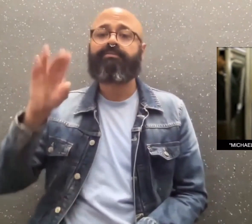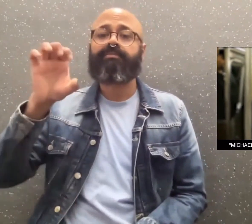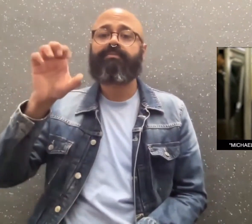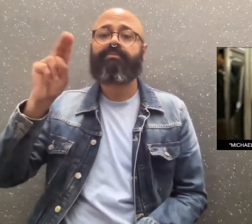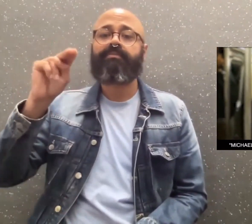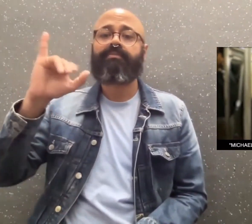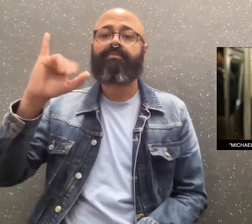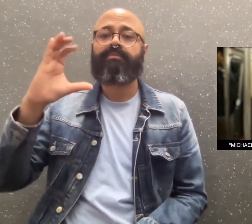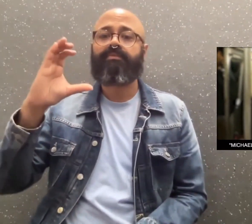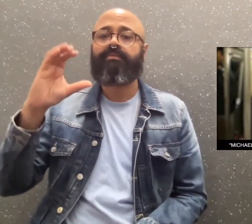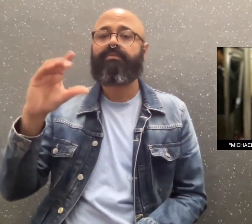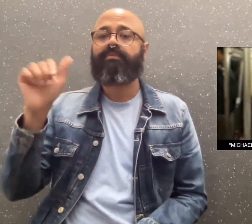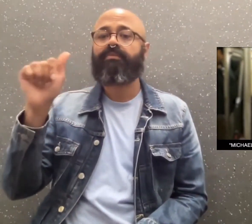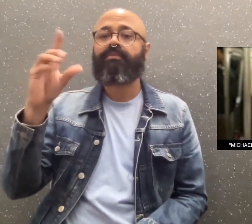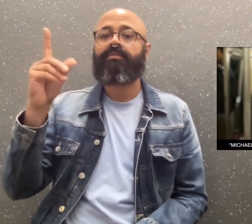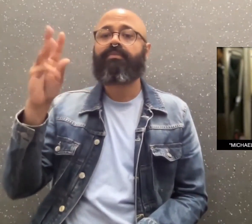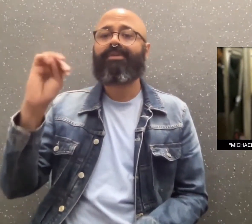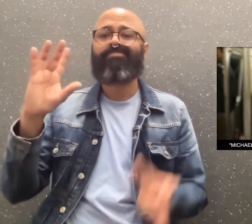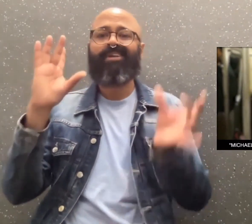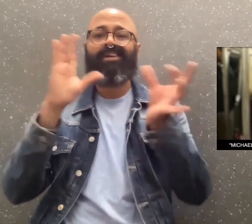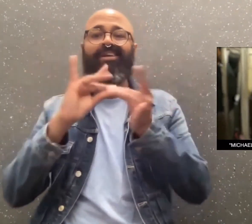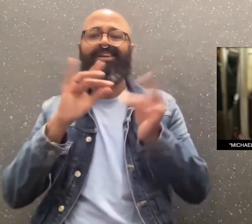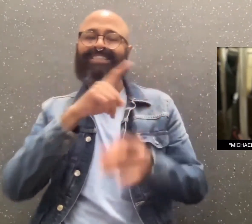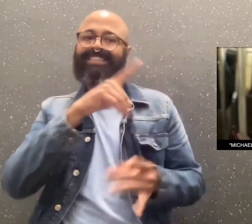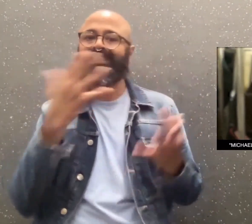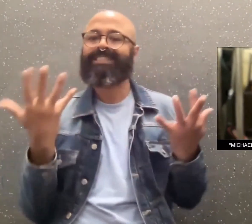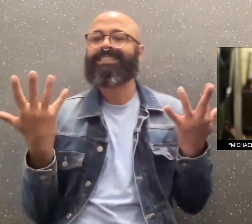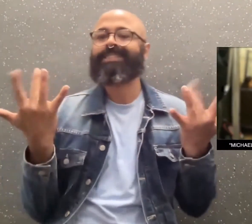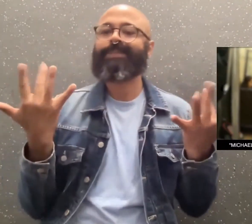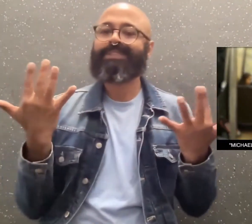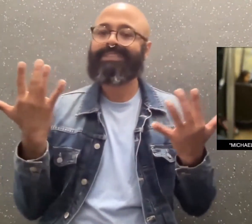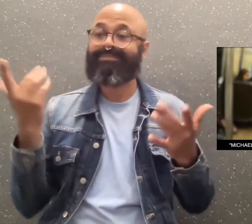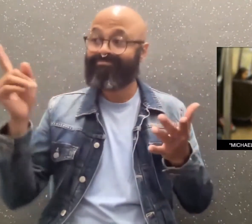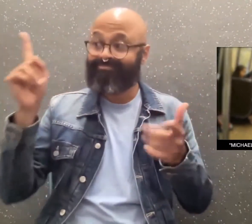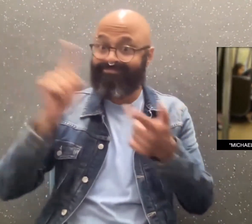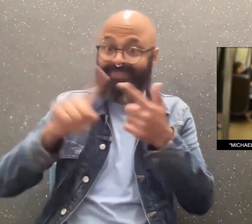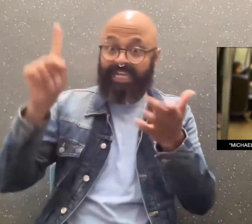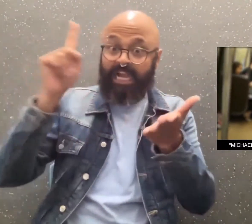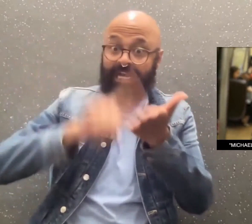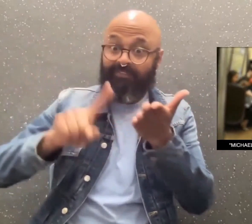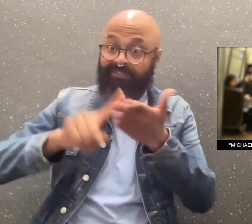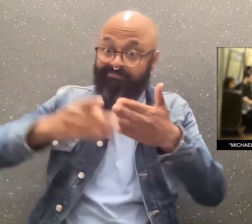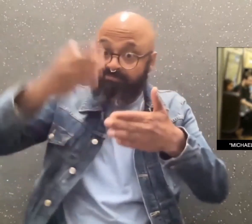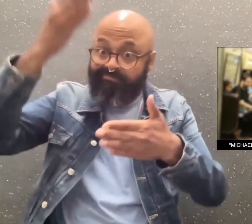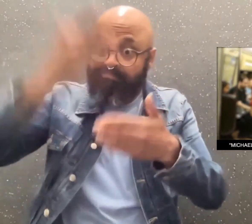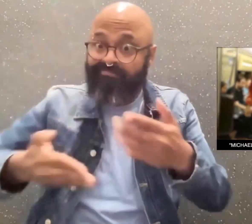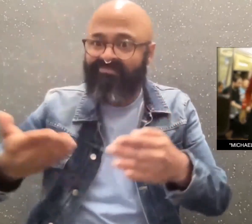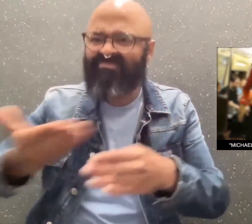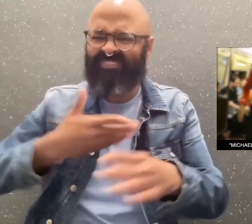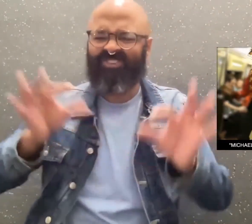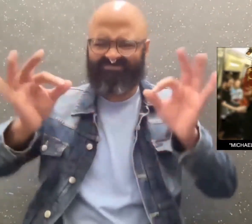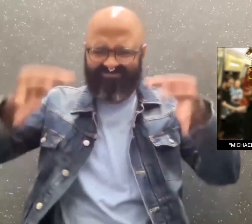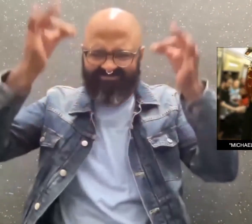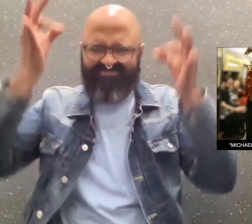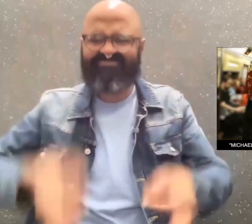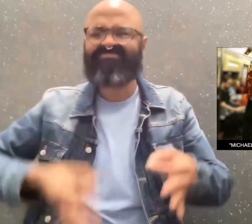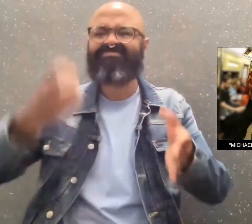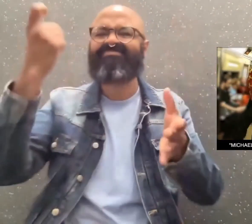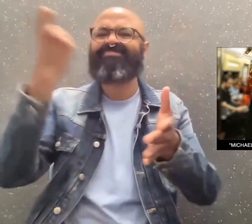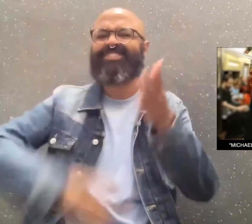New York City Mayor Eric Adams says he needs to wait for the investigation to be complete before deciding on charges.